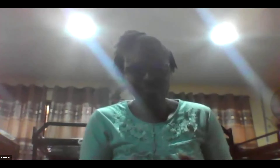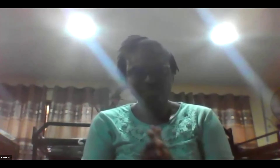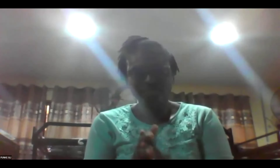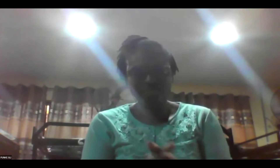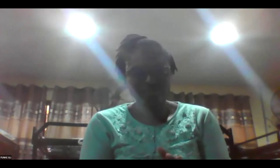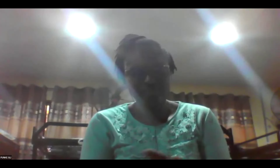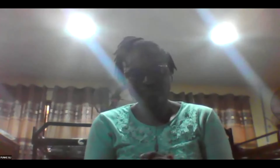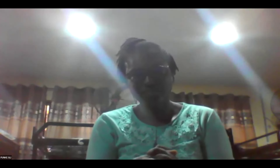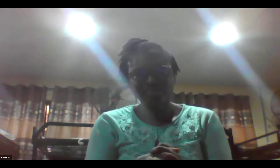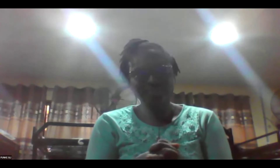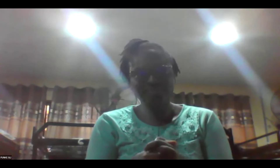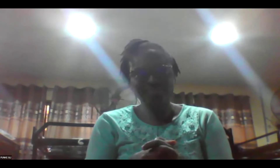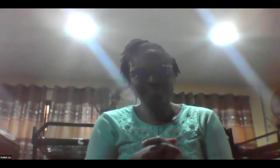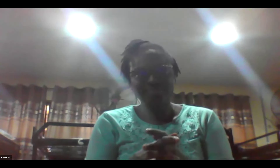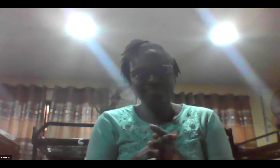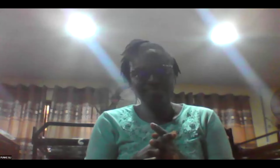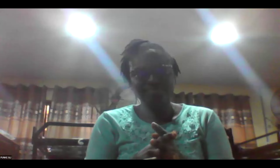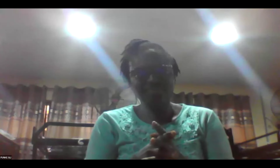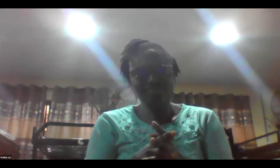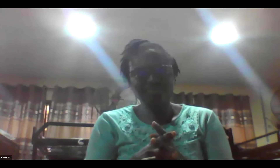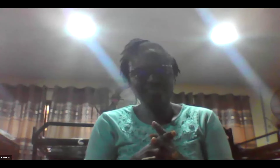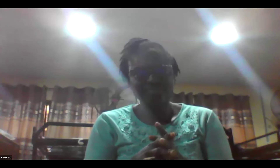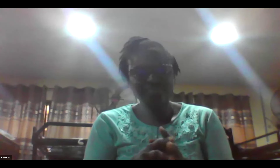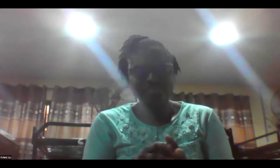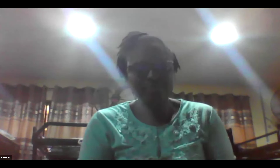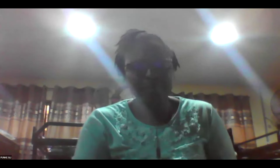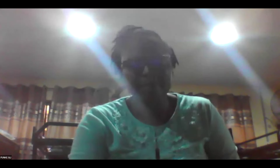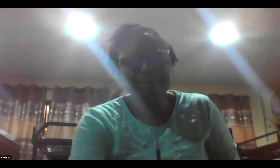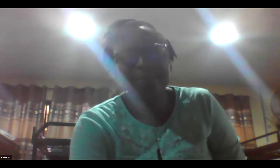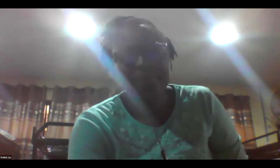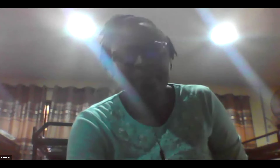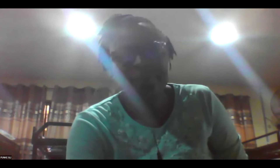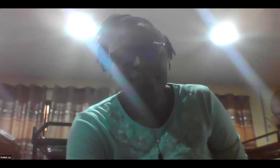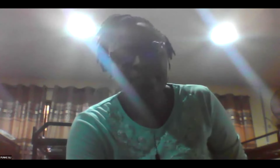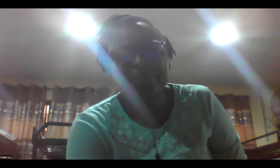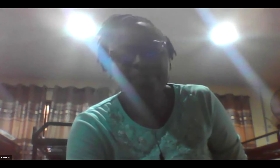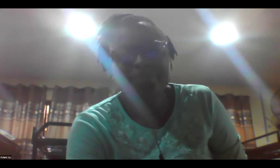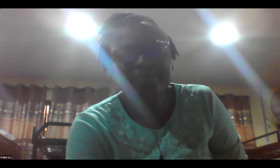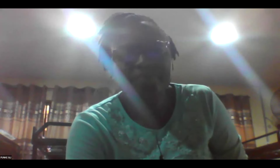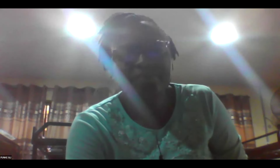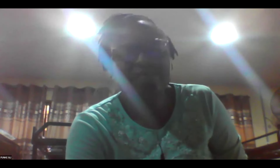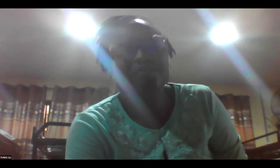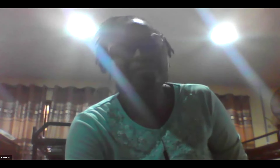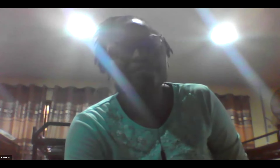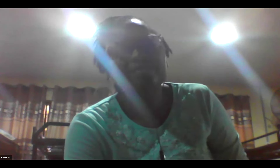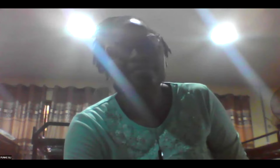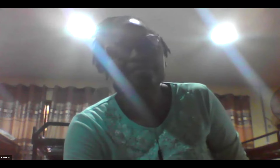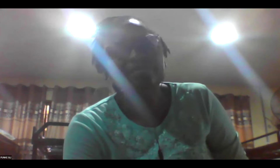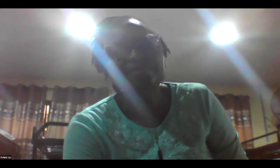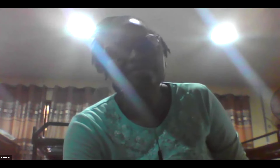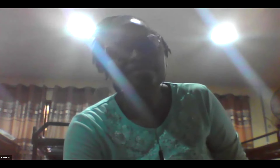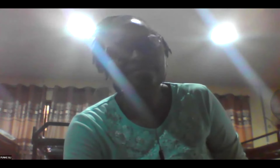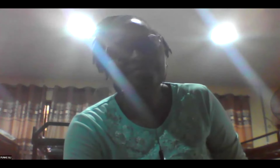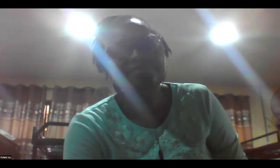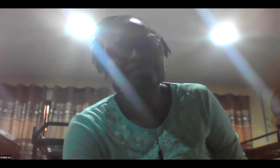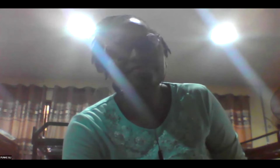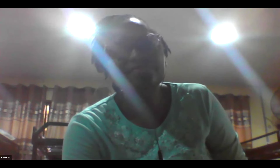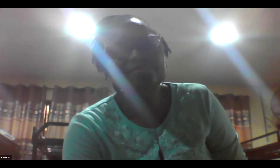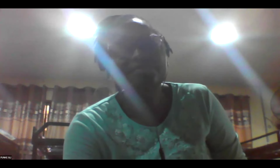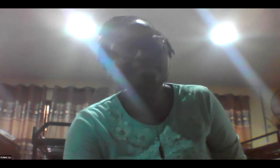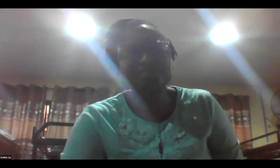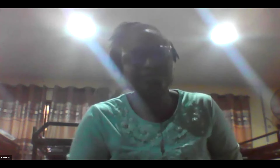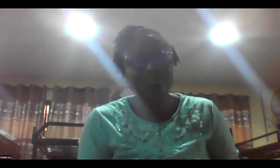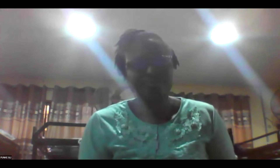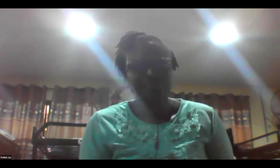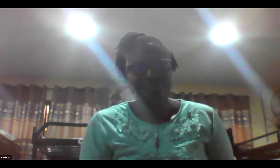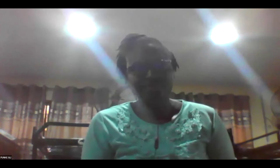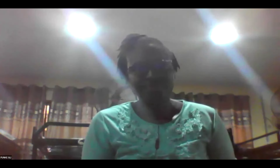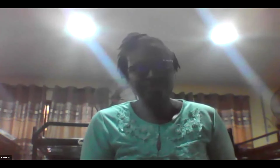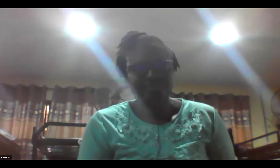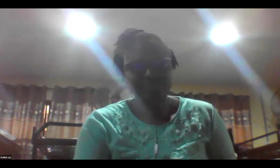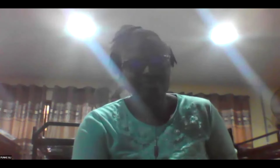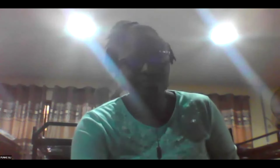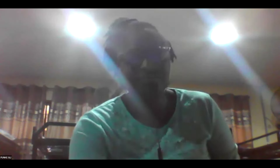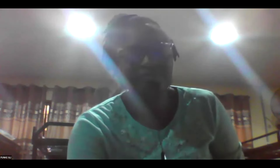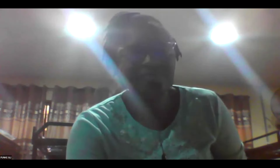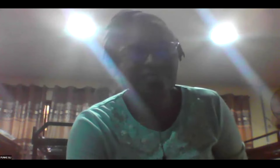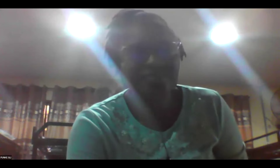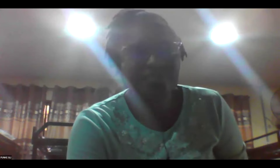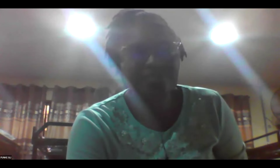on the on the participant list up there on your phone or on your laptop. You see, her video is on. I think she's okay. There are a lot of video on, but I think she, our own is majorly where you see her face more.